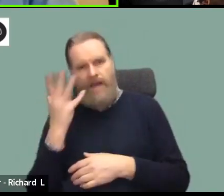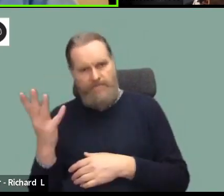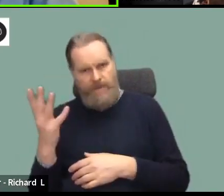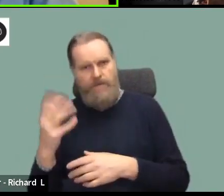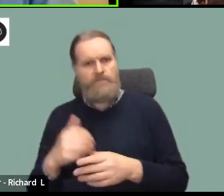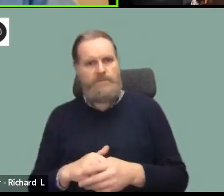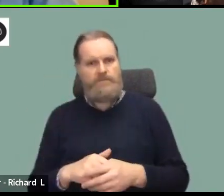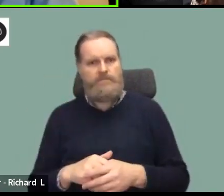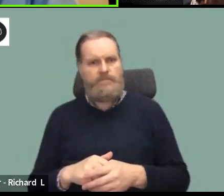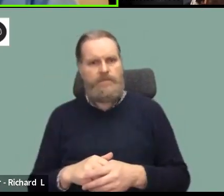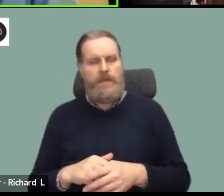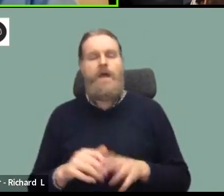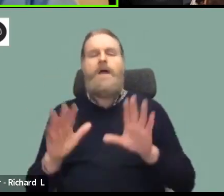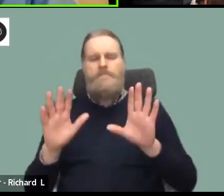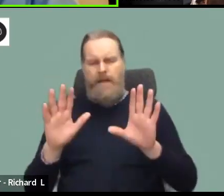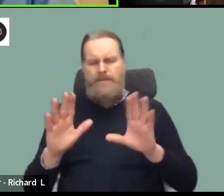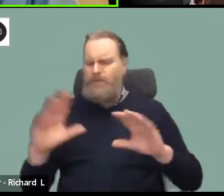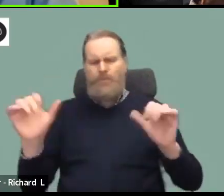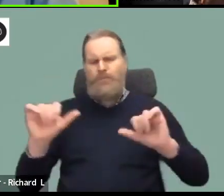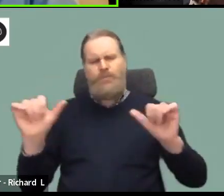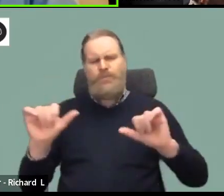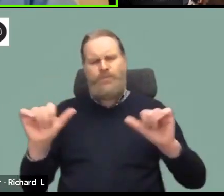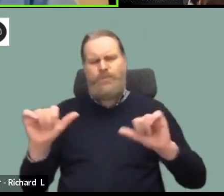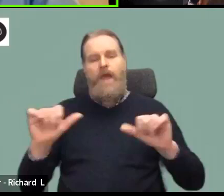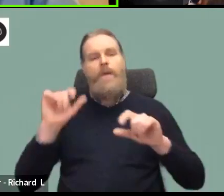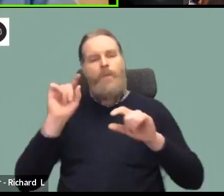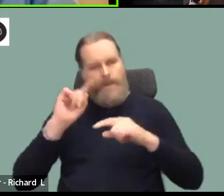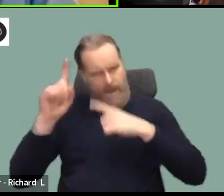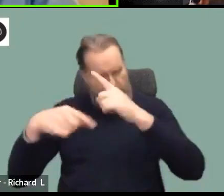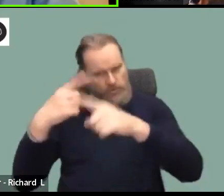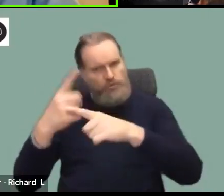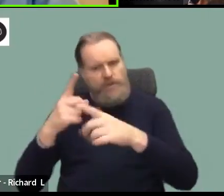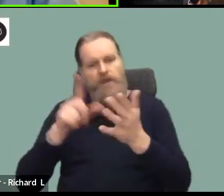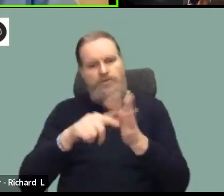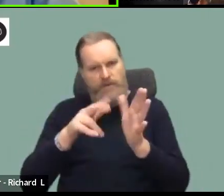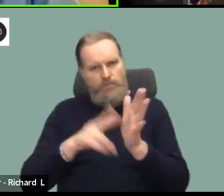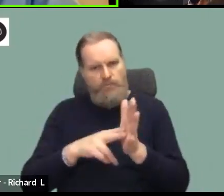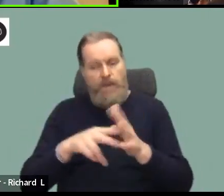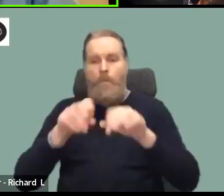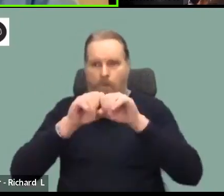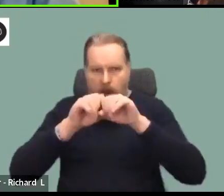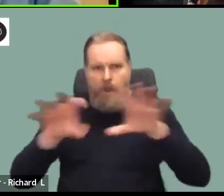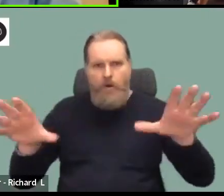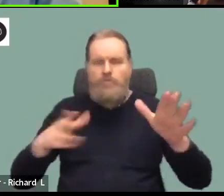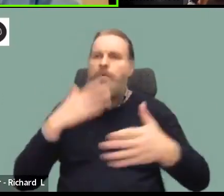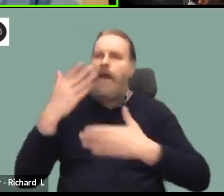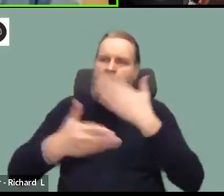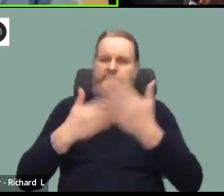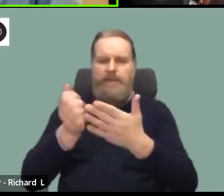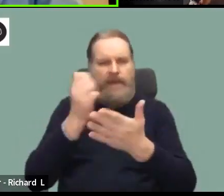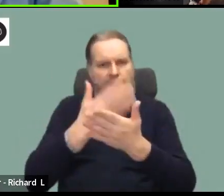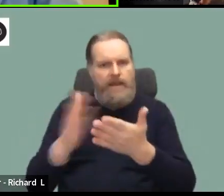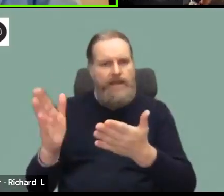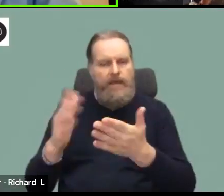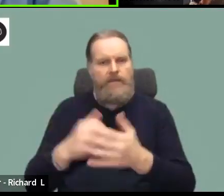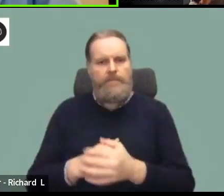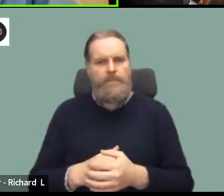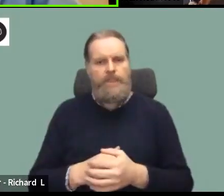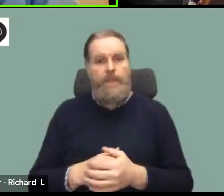But what I would also say. ay is when this is all along ay is when this is all launched and obviously this isn't going to be until early next year. We will also be making it clear.